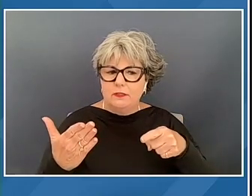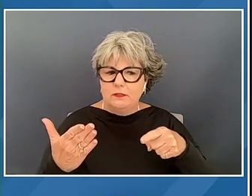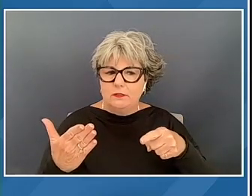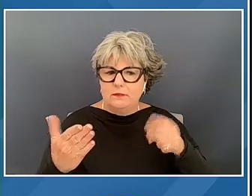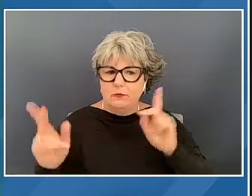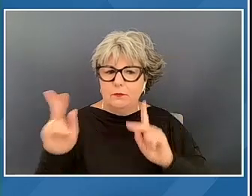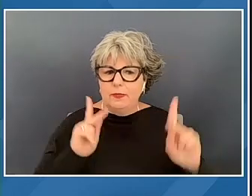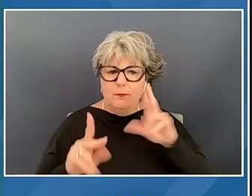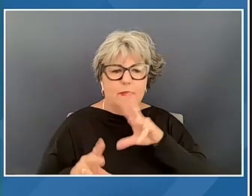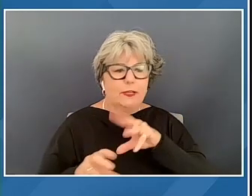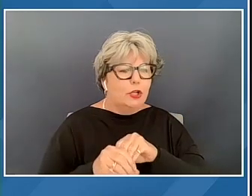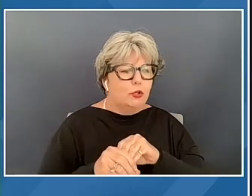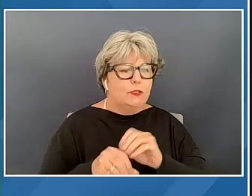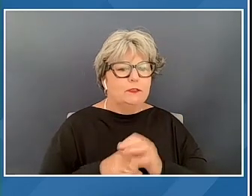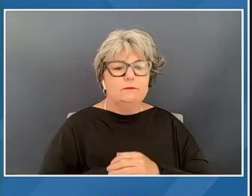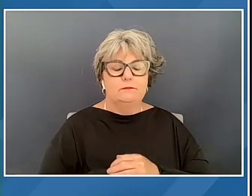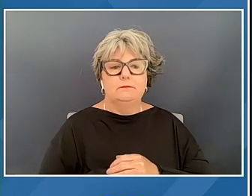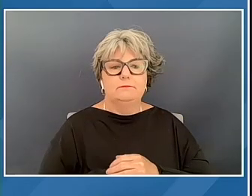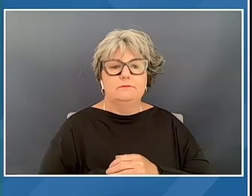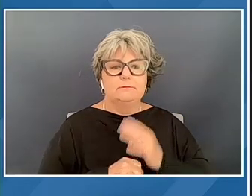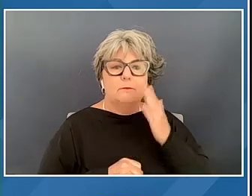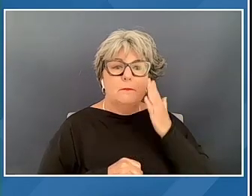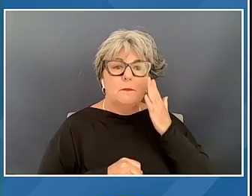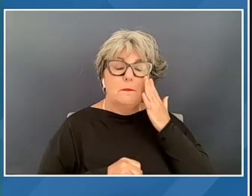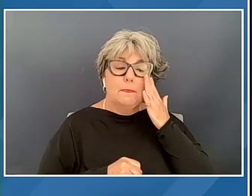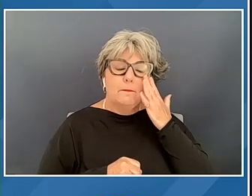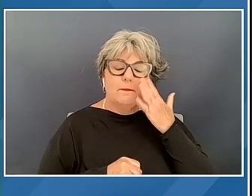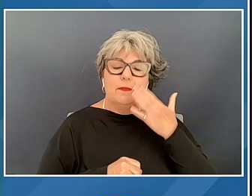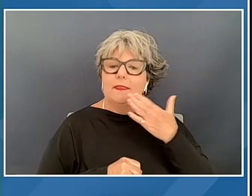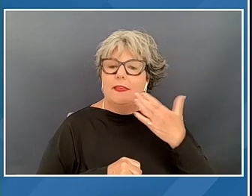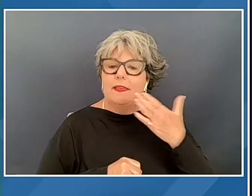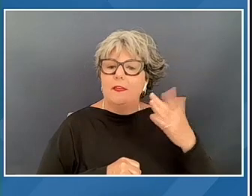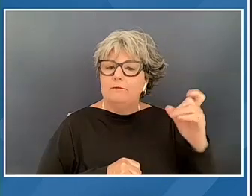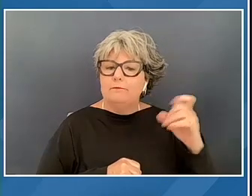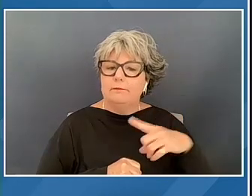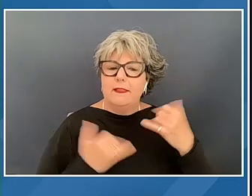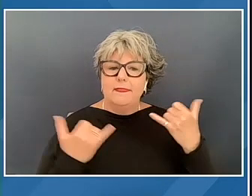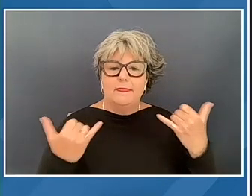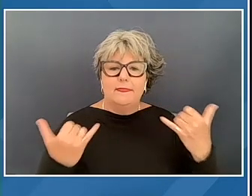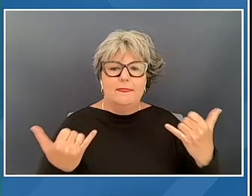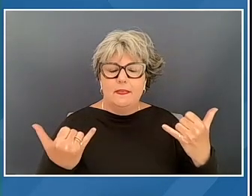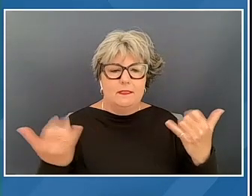So I would like- thank you for asking that question. This is not about the broad